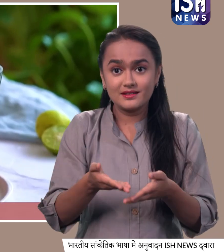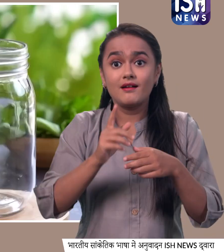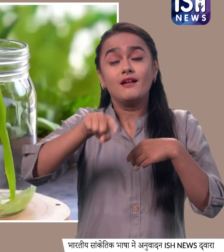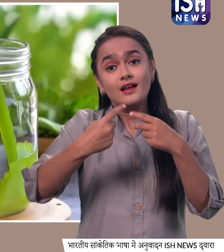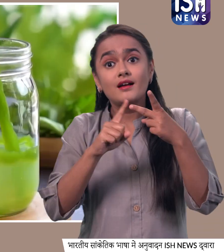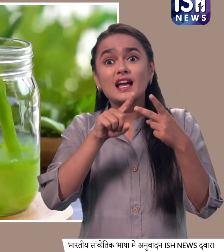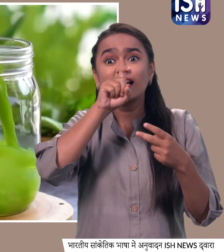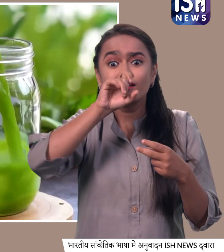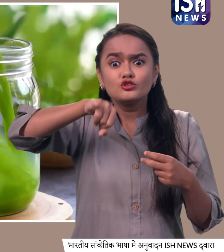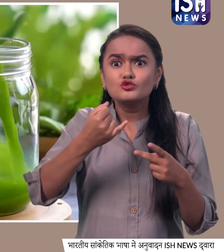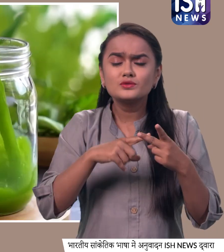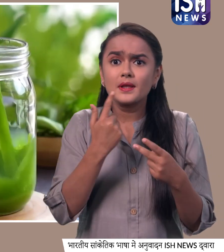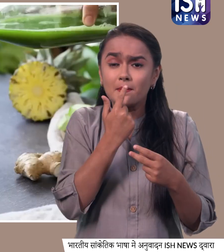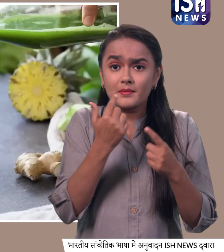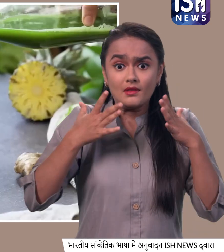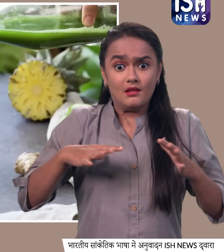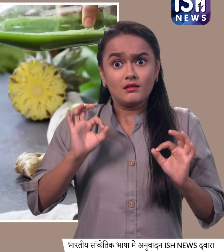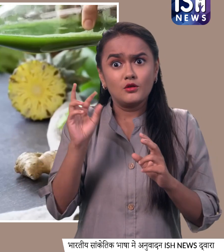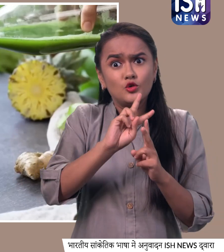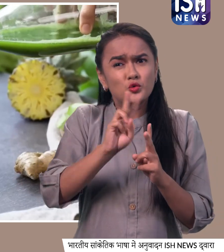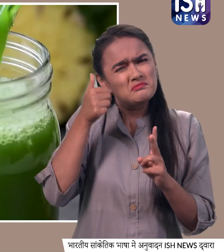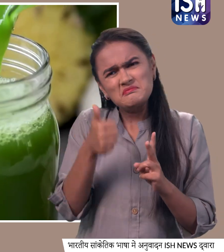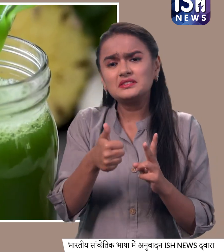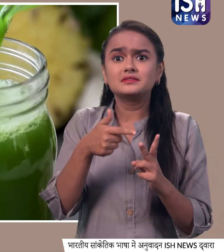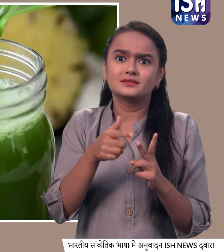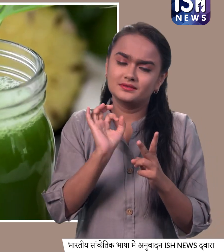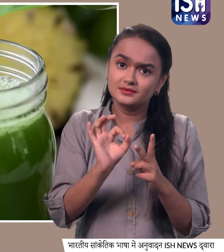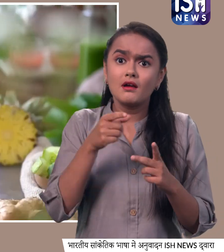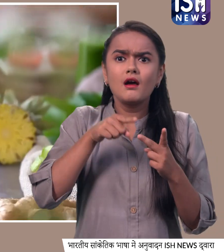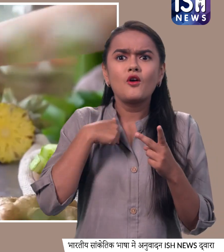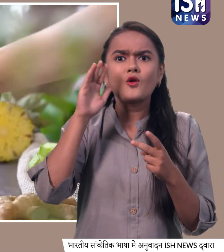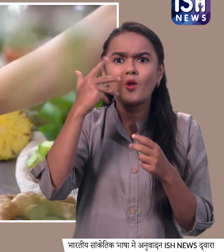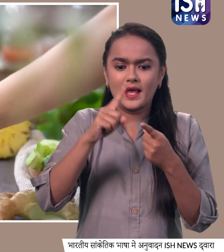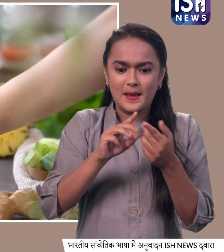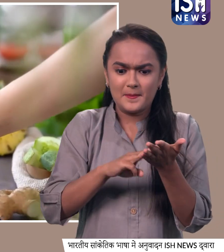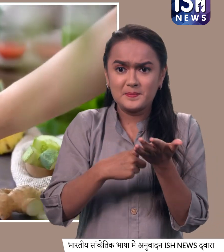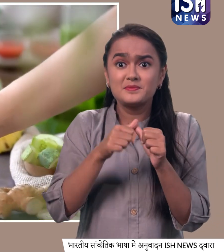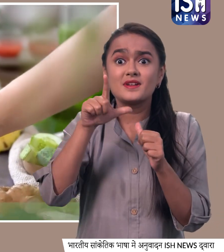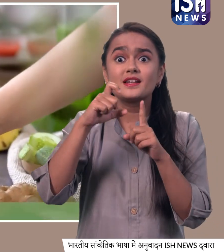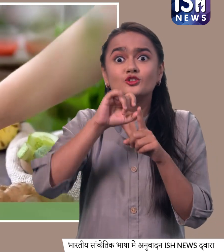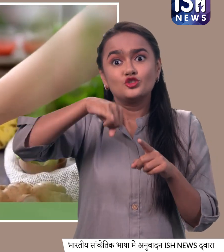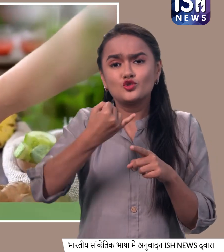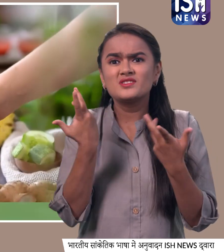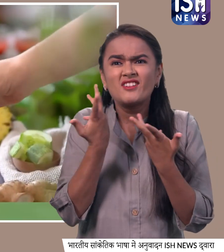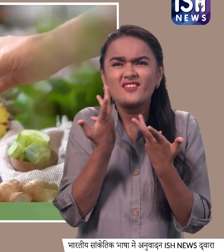then a green juice that is great in taste and health We call it emerald juice